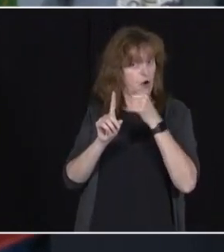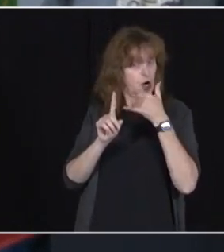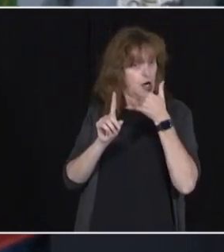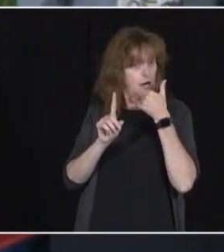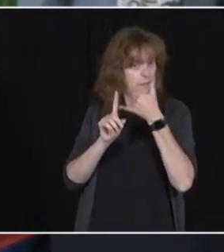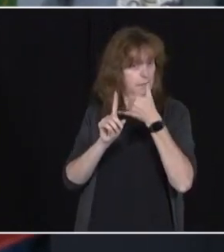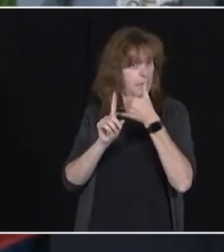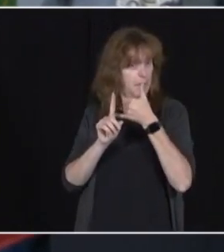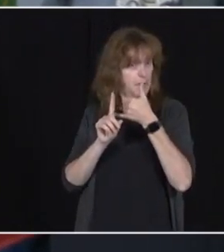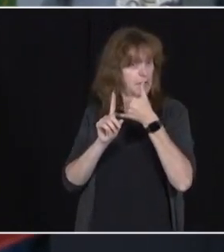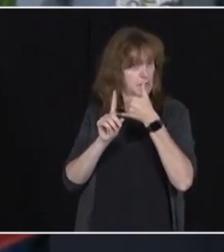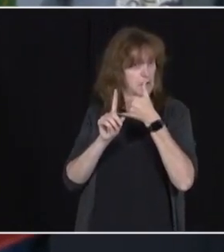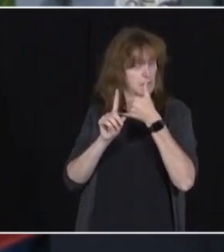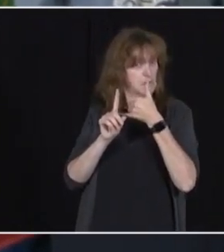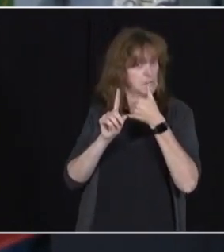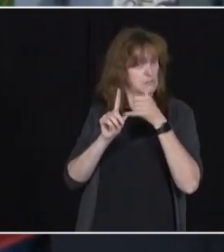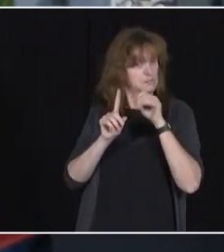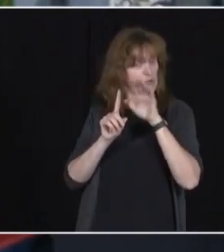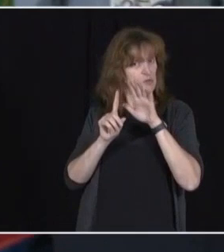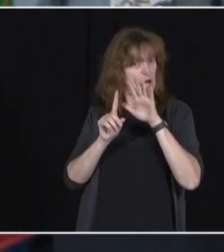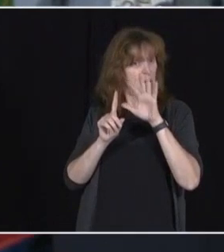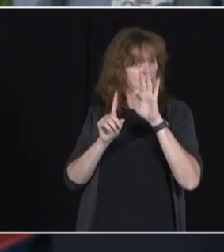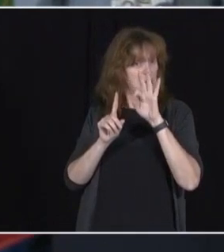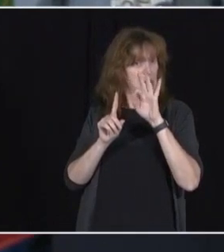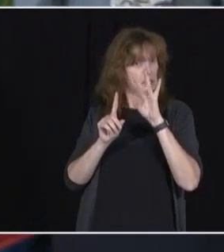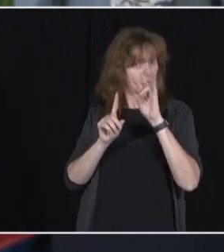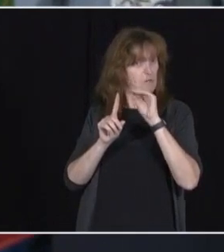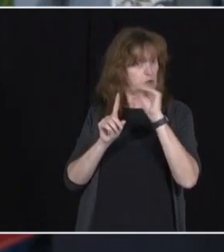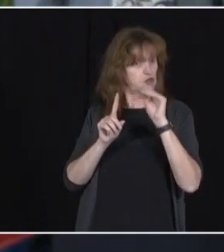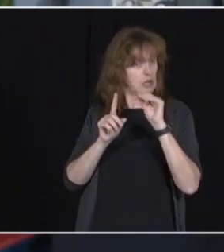97% of the time. So,